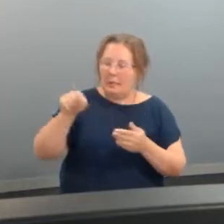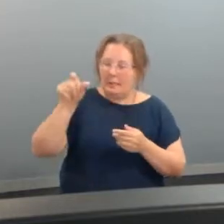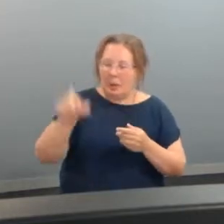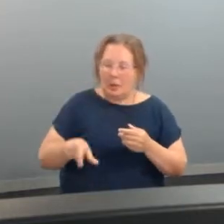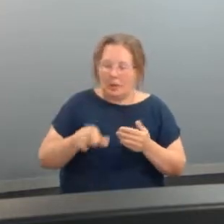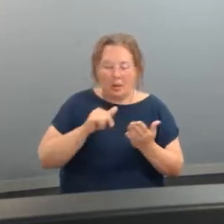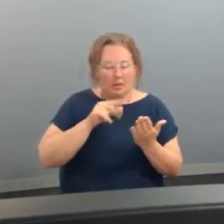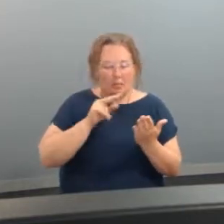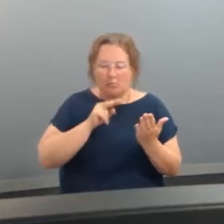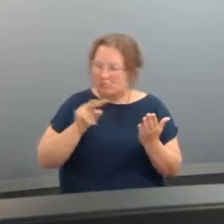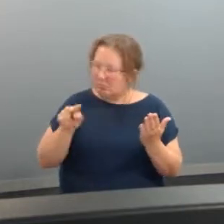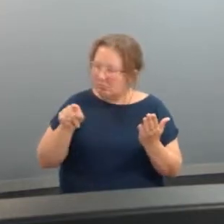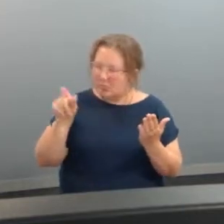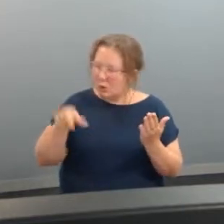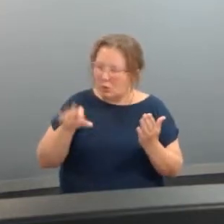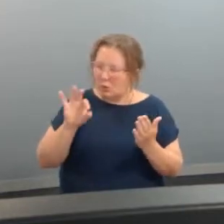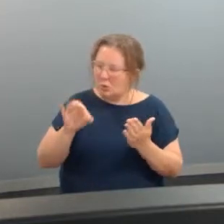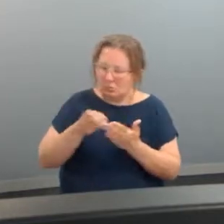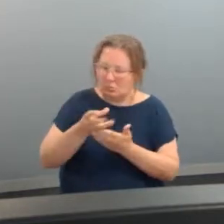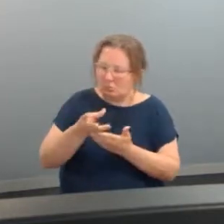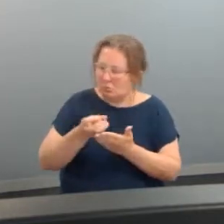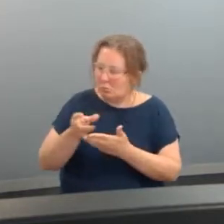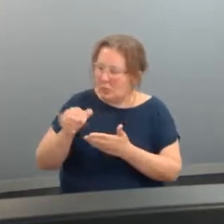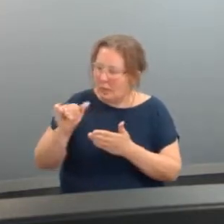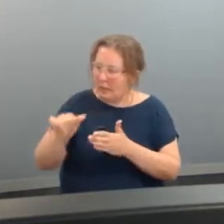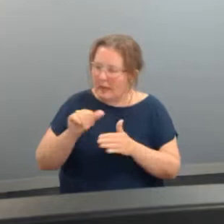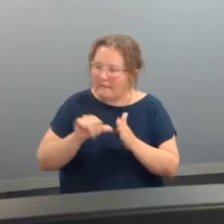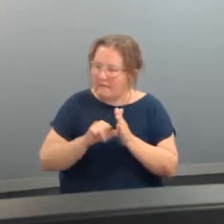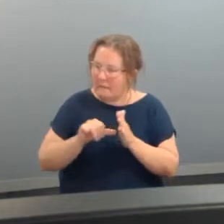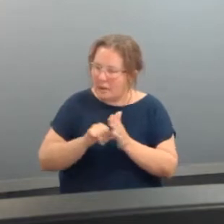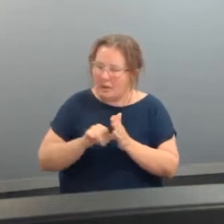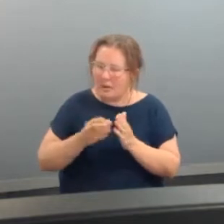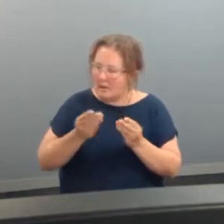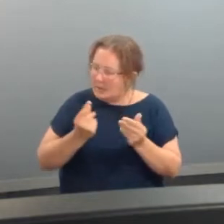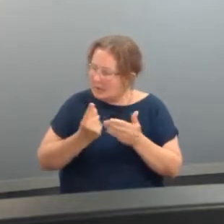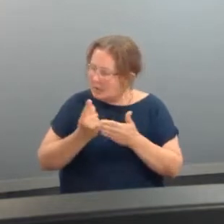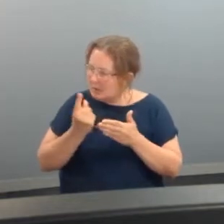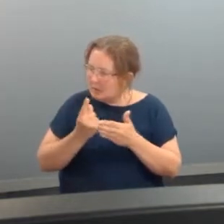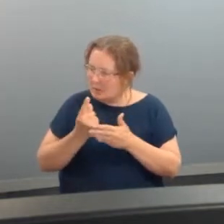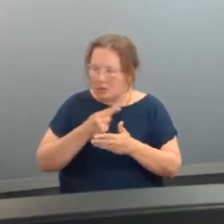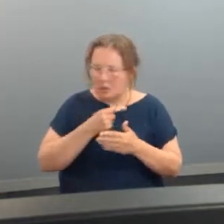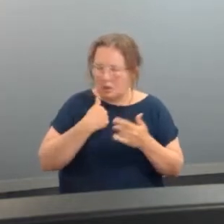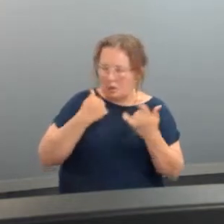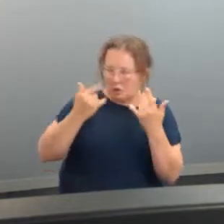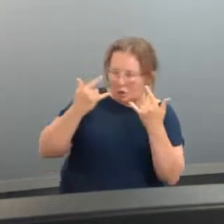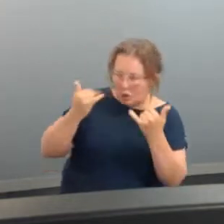any mention to data, it is not about collecting data on a person, but acknowledging that oh, that person isn't